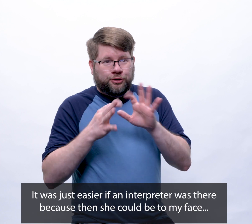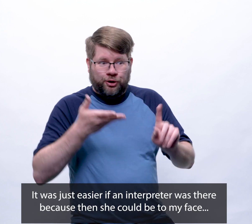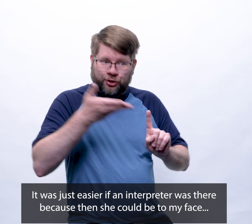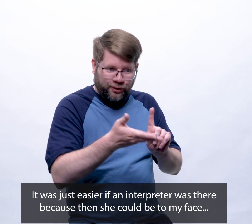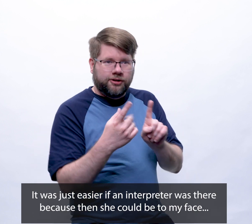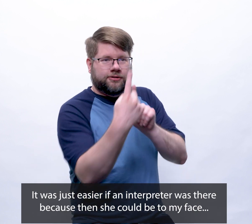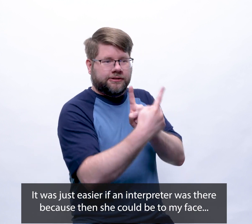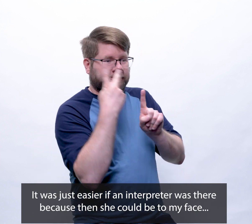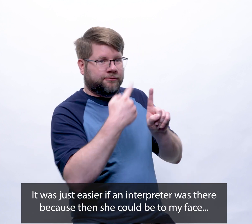[Sign language]